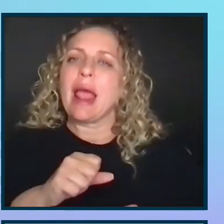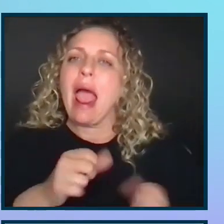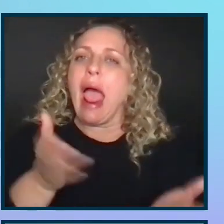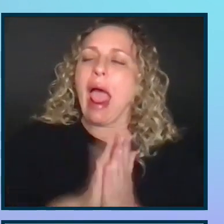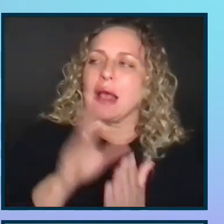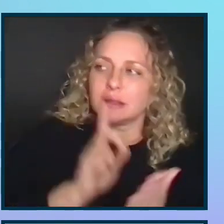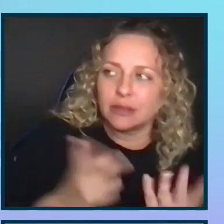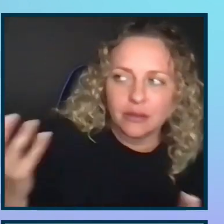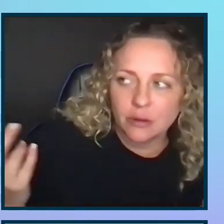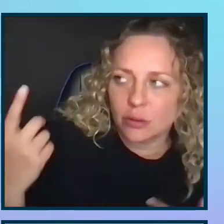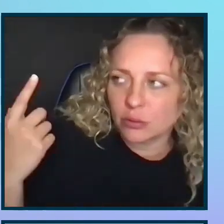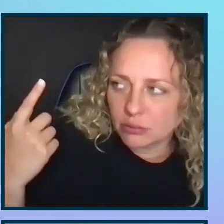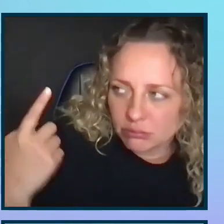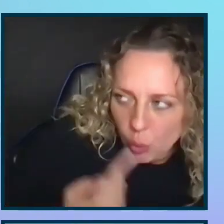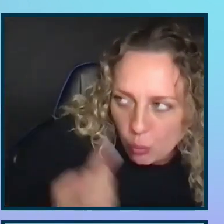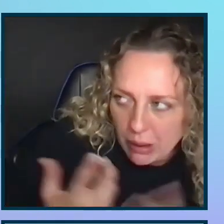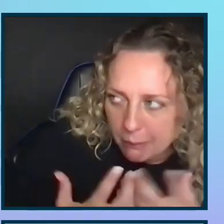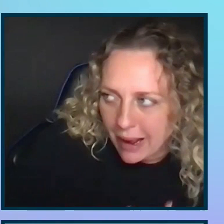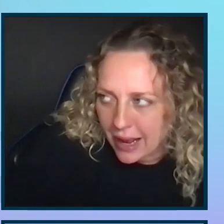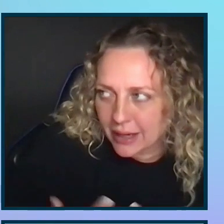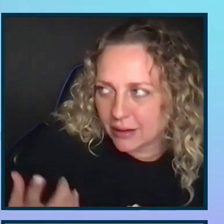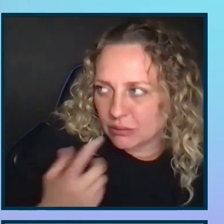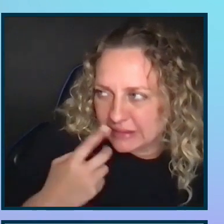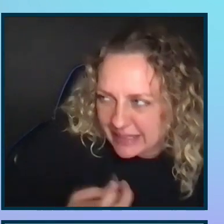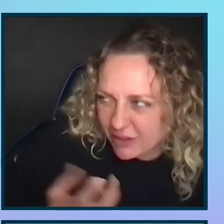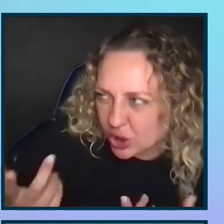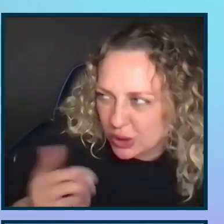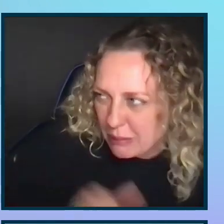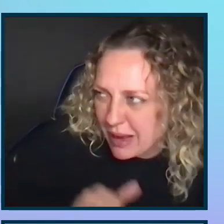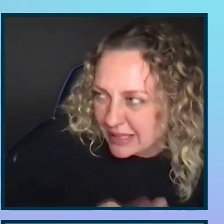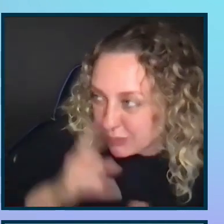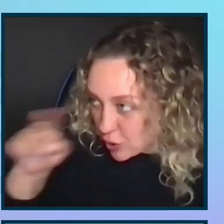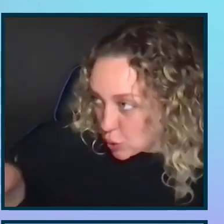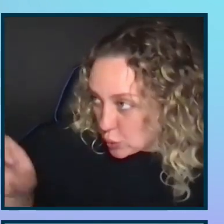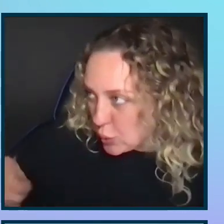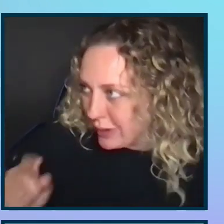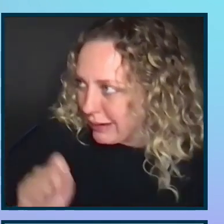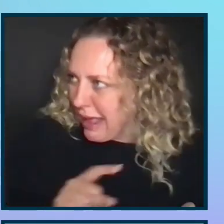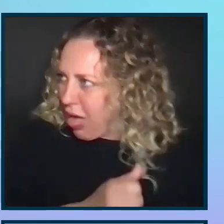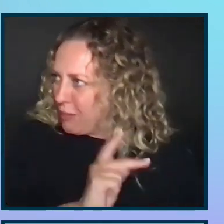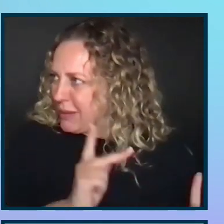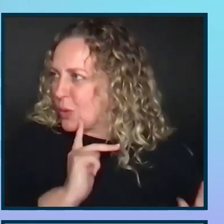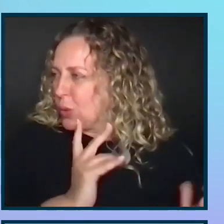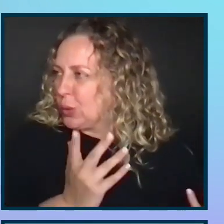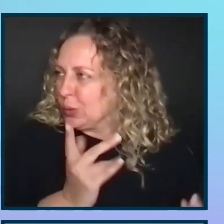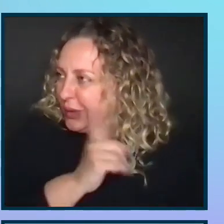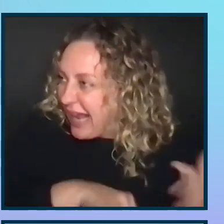what was that difficult for you to do? It was difficult for you to do, it's gonna be impossible for someone else to do. And then the fourth pillar, which I can't read,